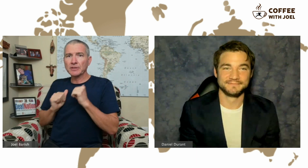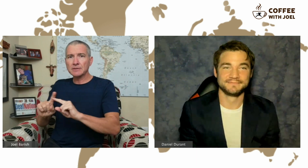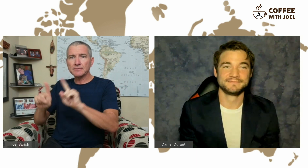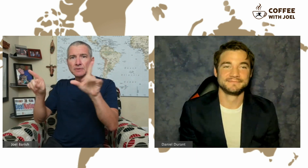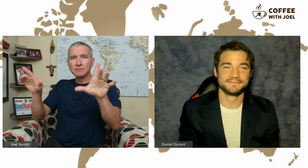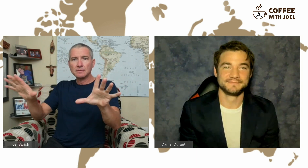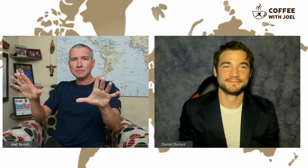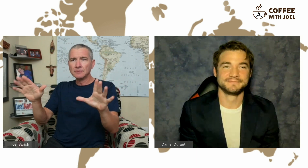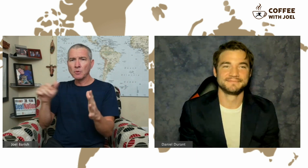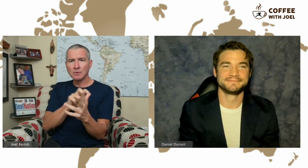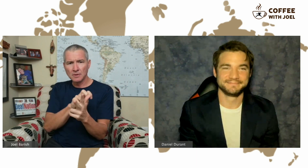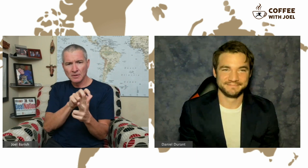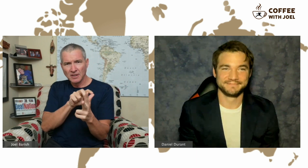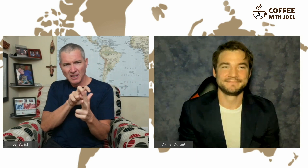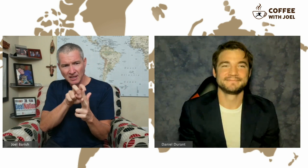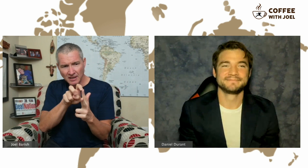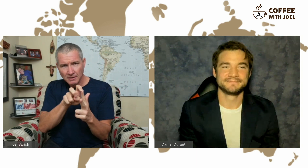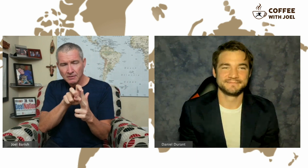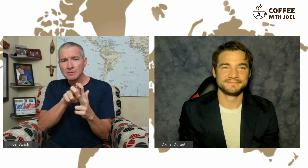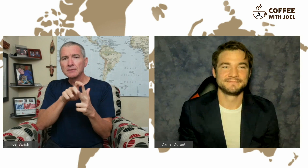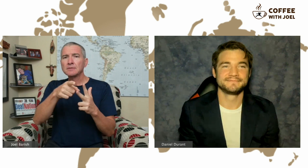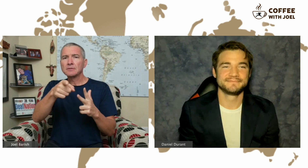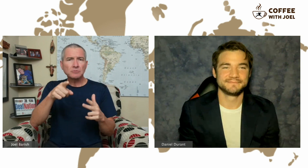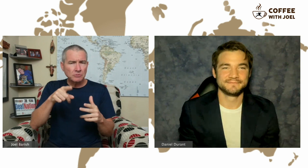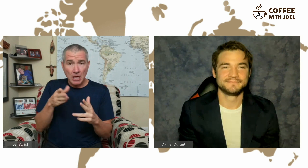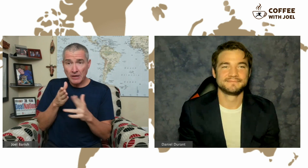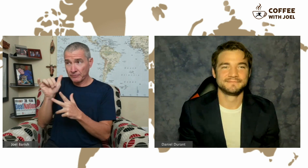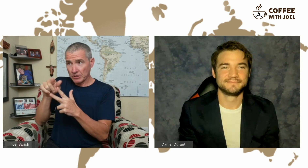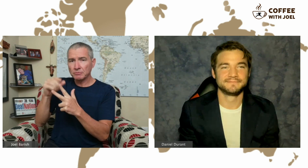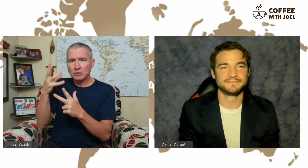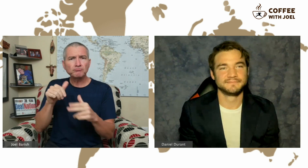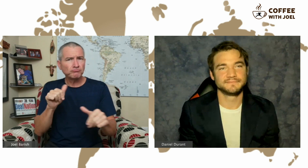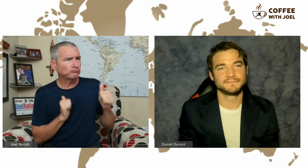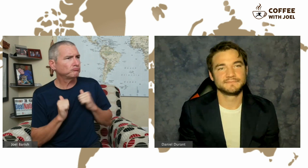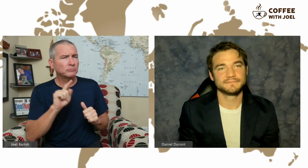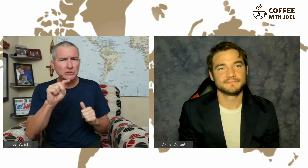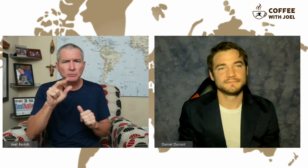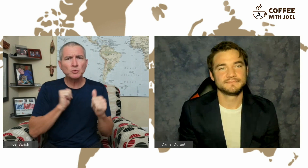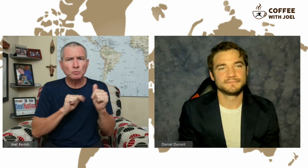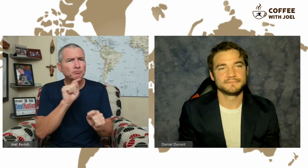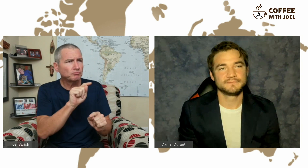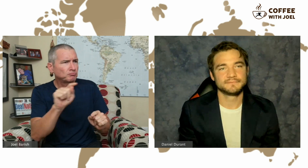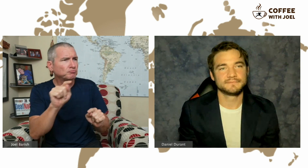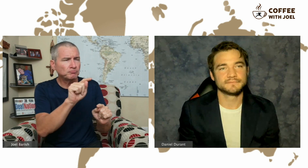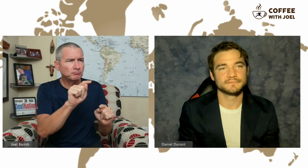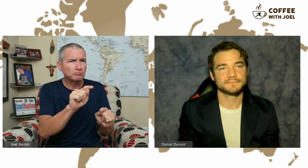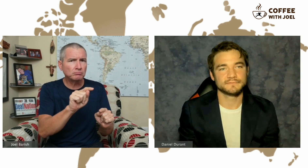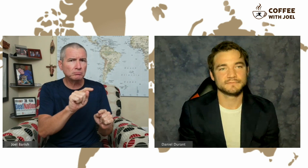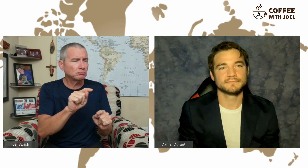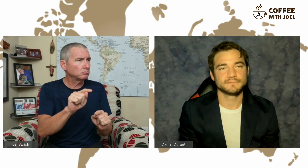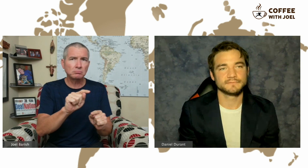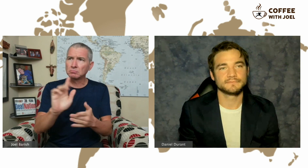Then in the theatre, it was different. You had these kinds of experiences. After that, you did appear in some TV shows,